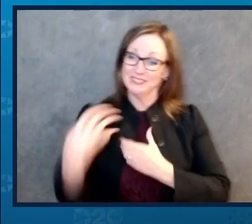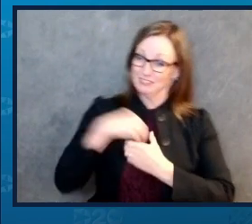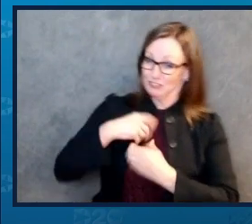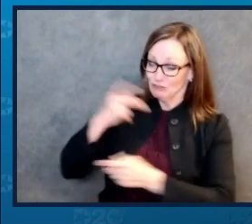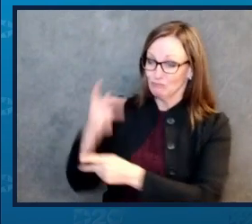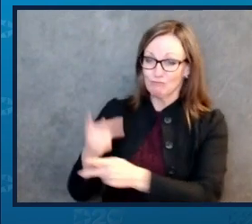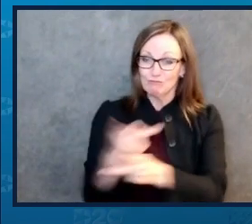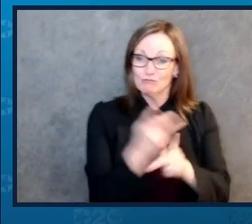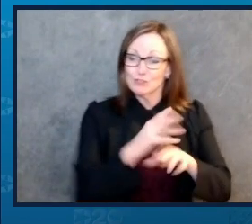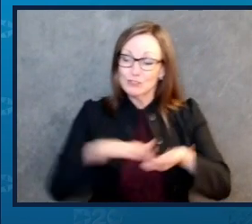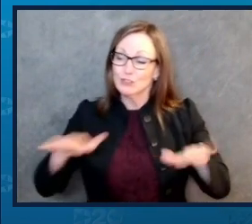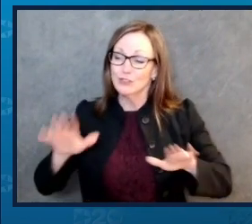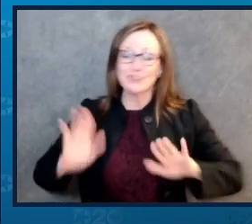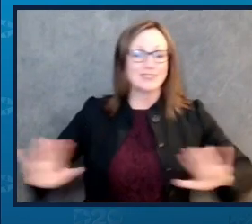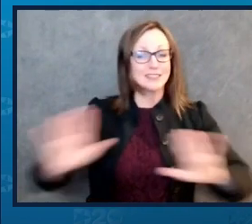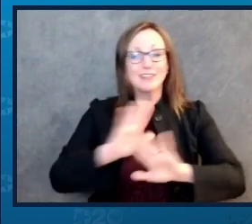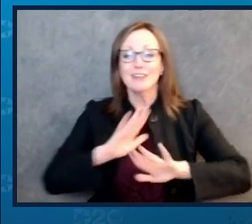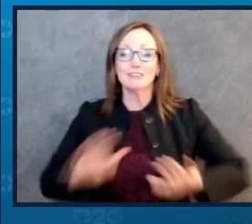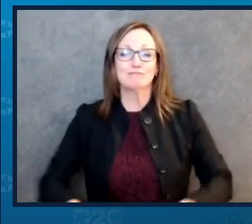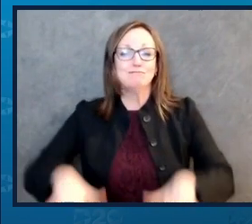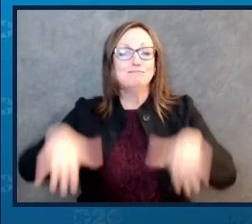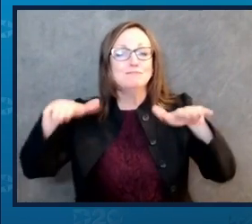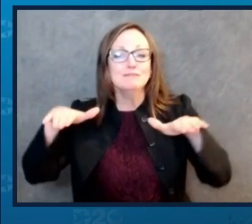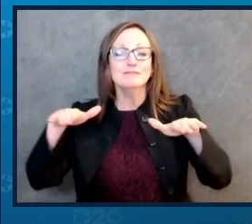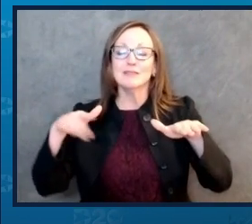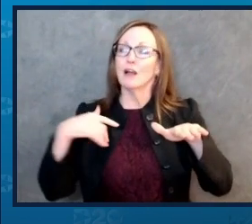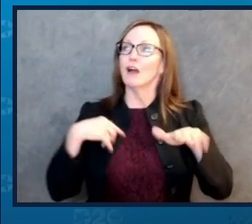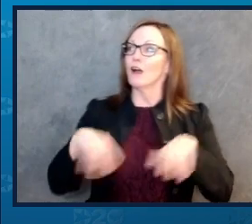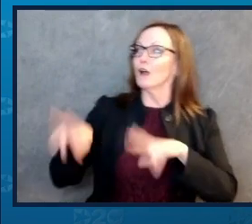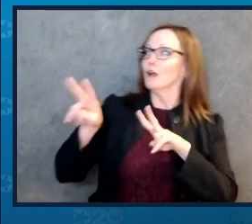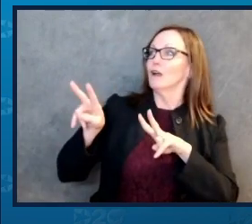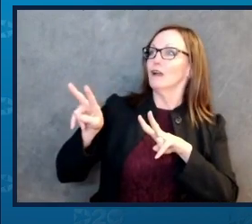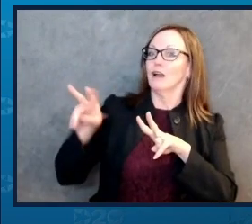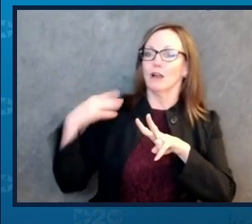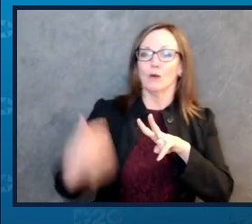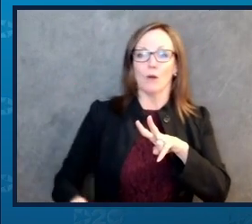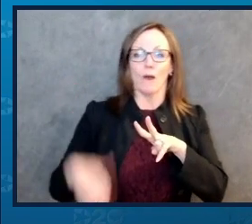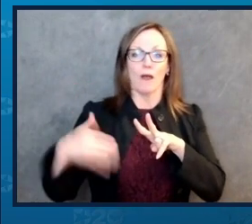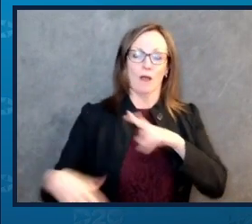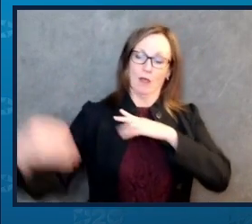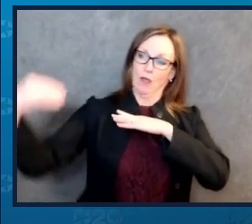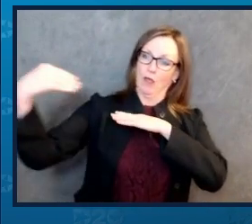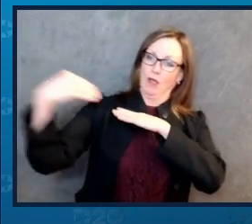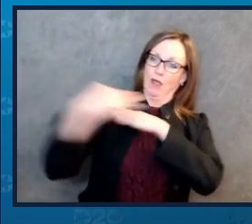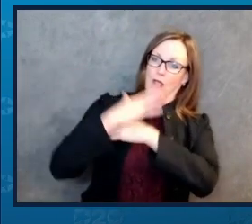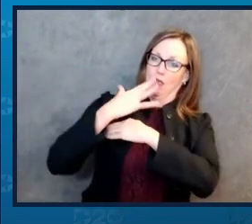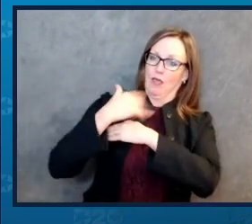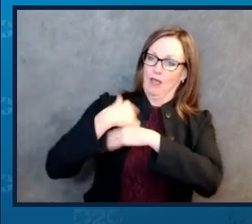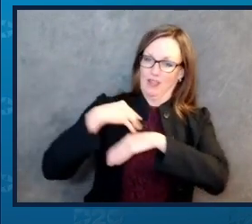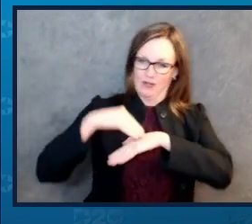AND WHAT IT IS LIKE TO MOVE THROUGH THE WORLD AS FIERCE